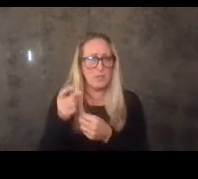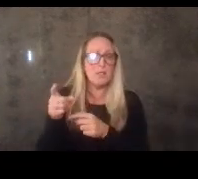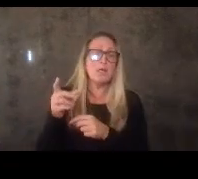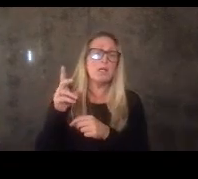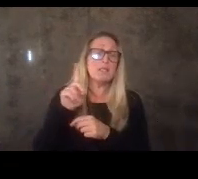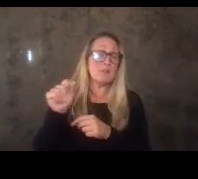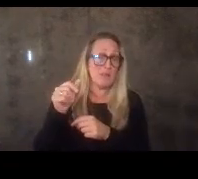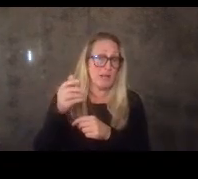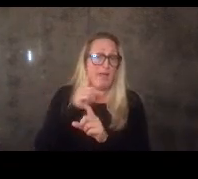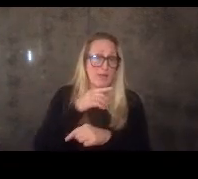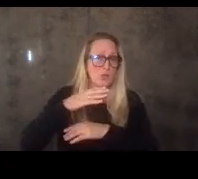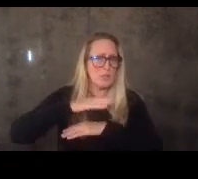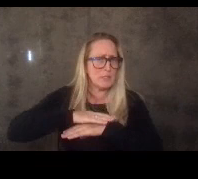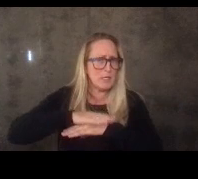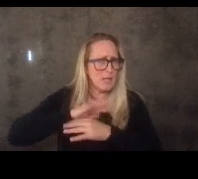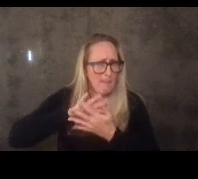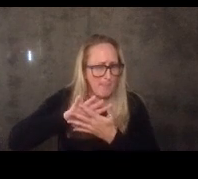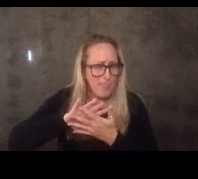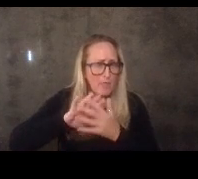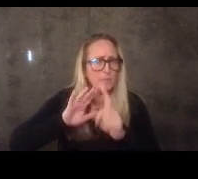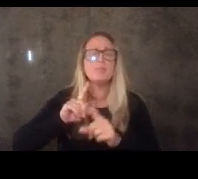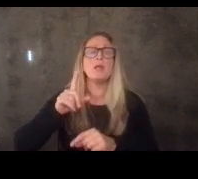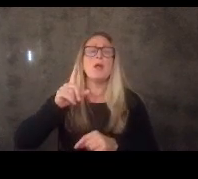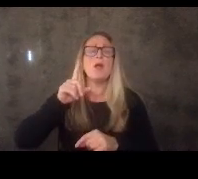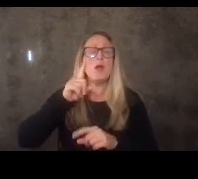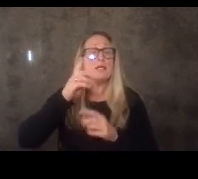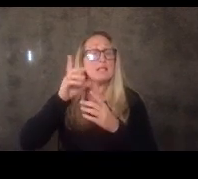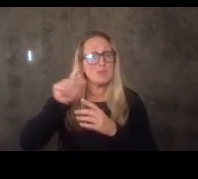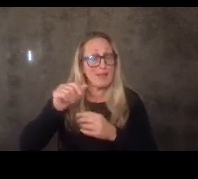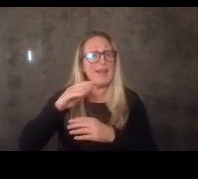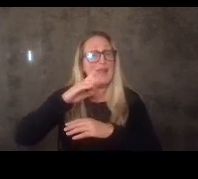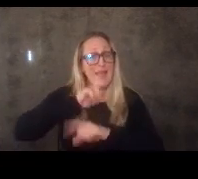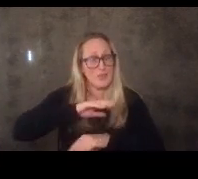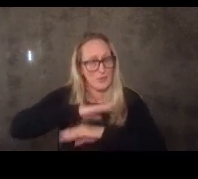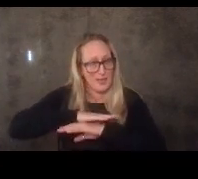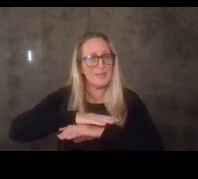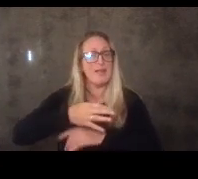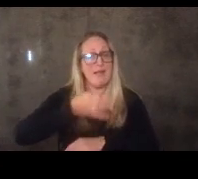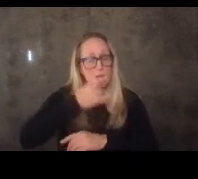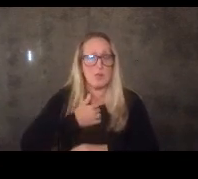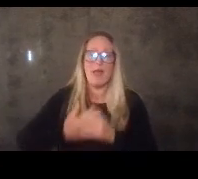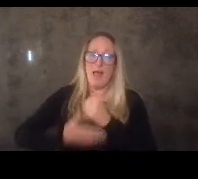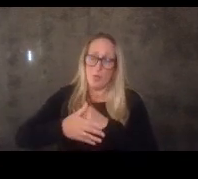Excuse me? Our disability answer desk experts are trained to help people, both with built in accessibility features and